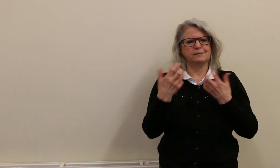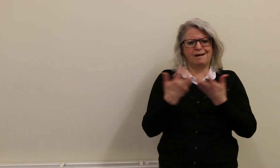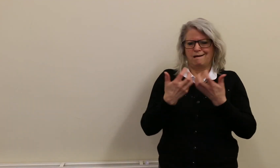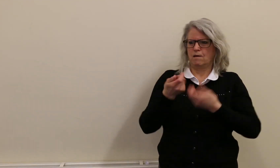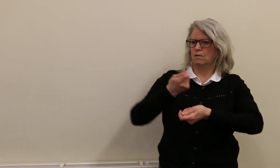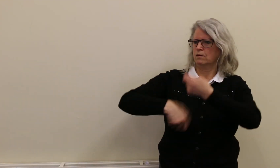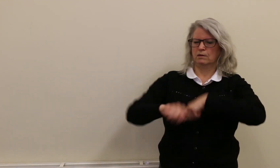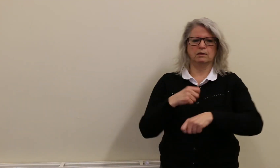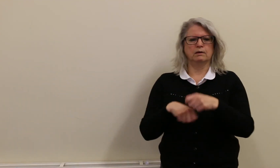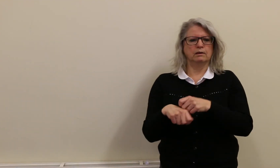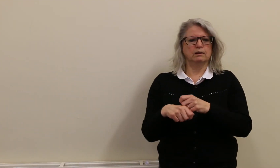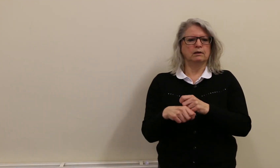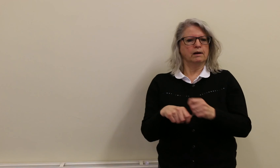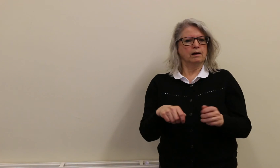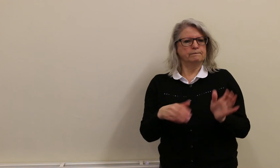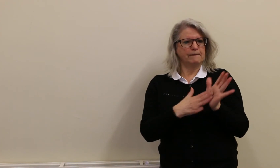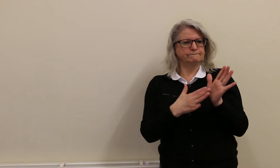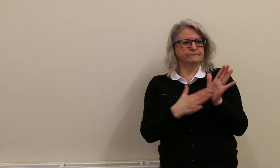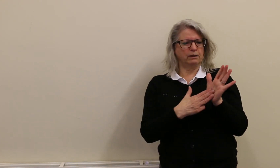This section is about how to become a company member.